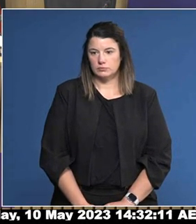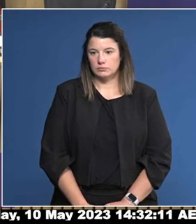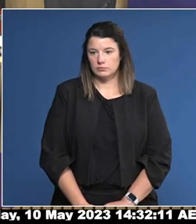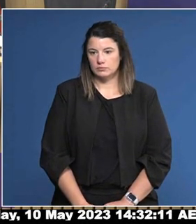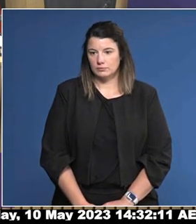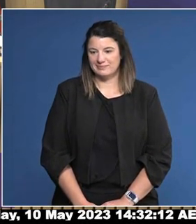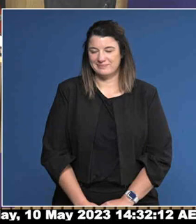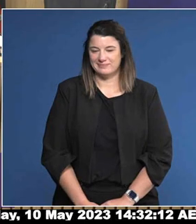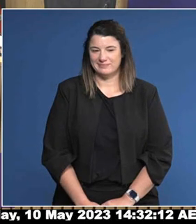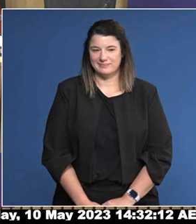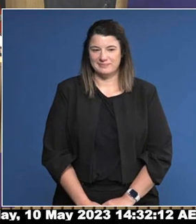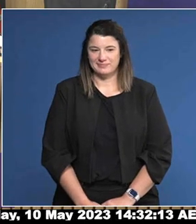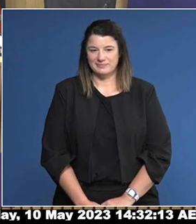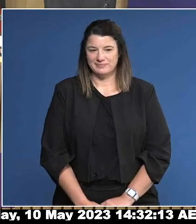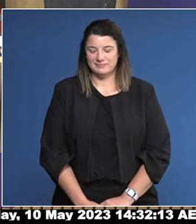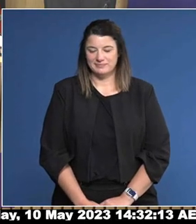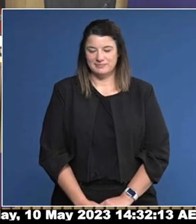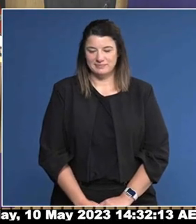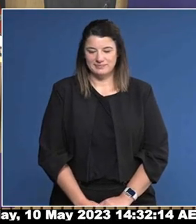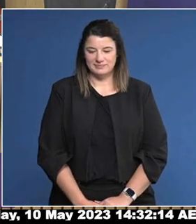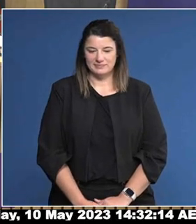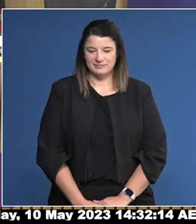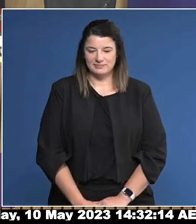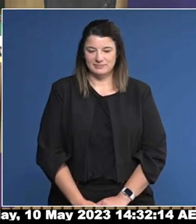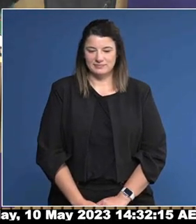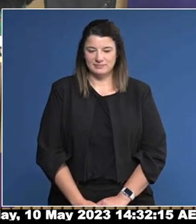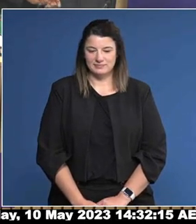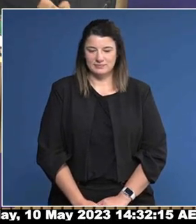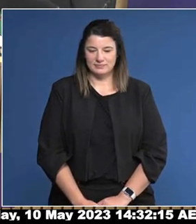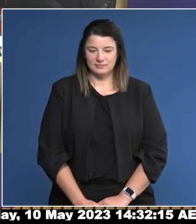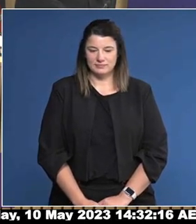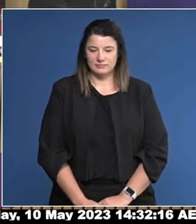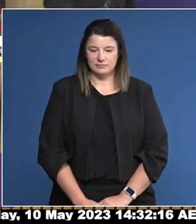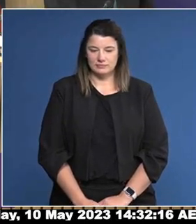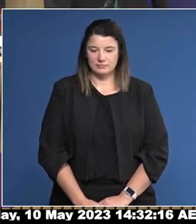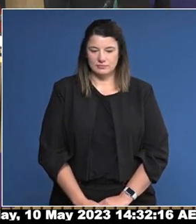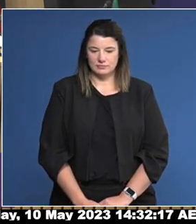The Royal Commission is adjourned.